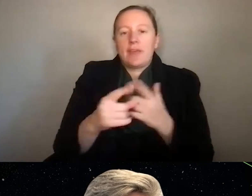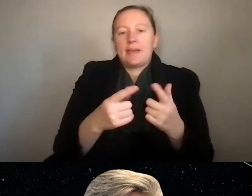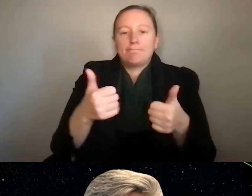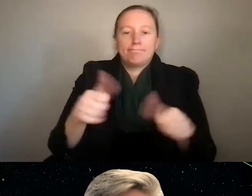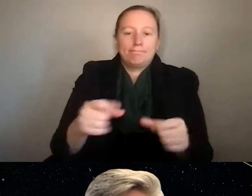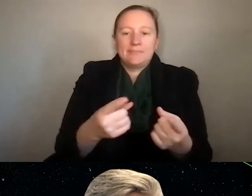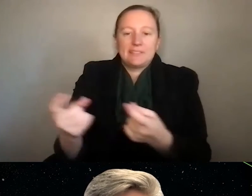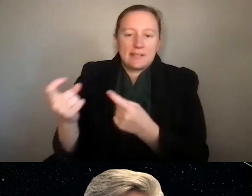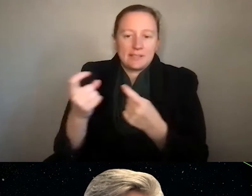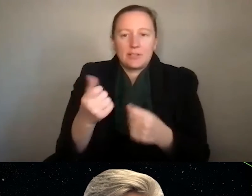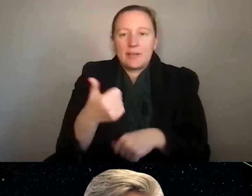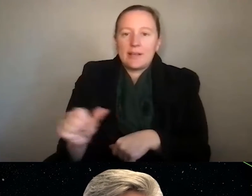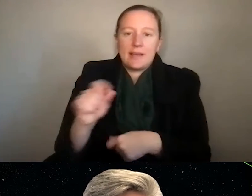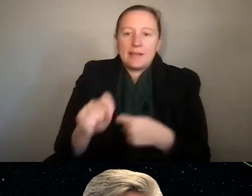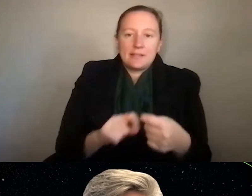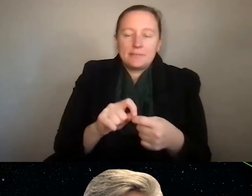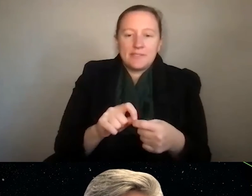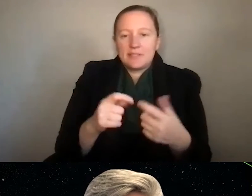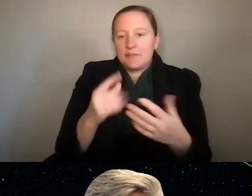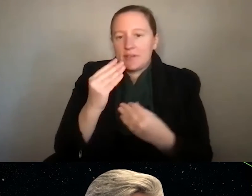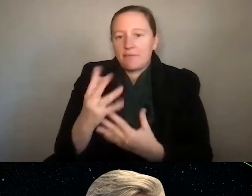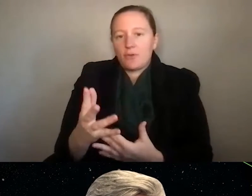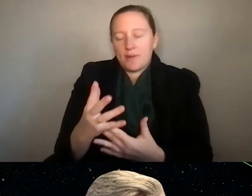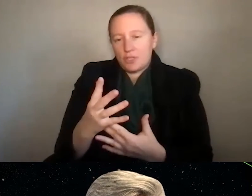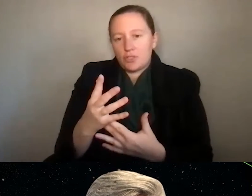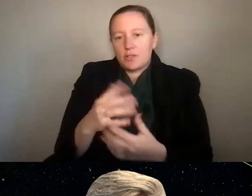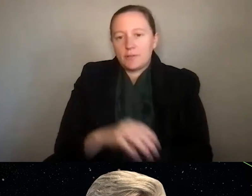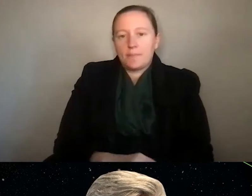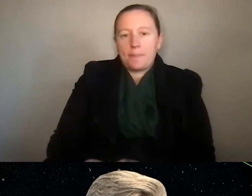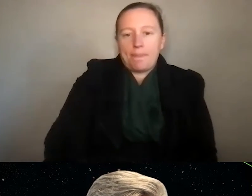any specific information in the solicitation.